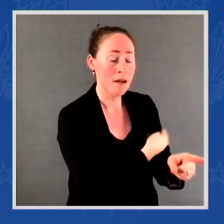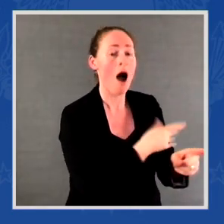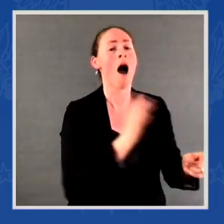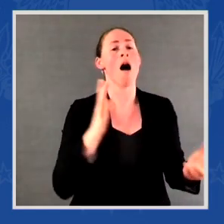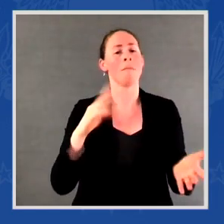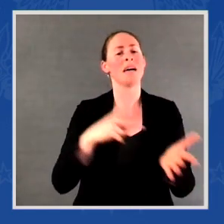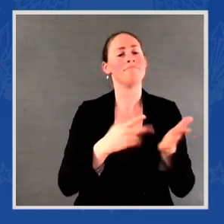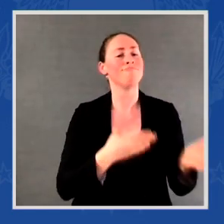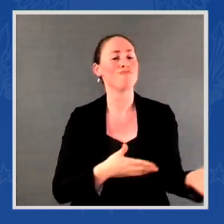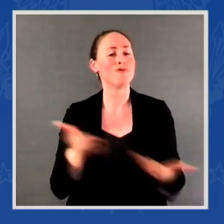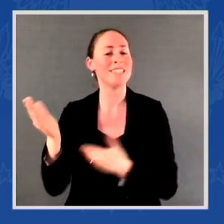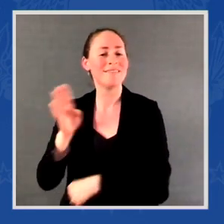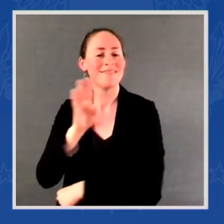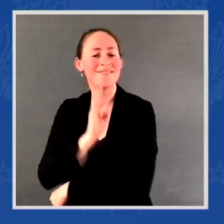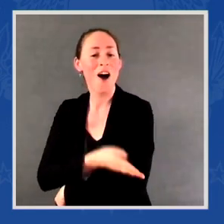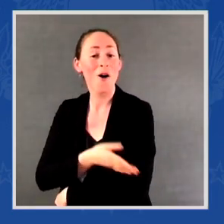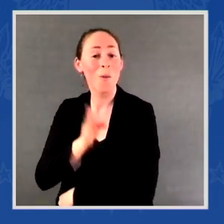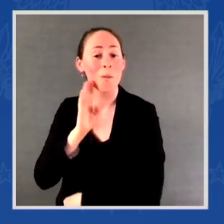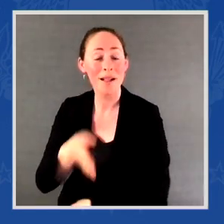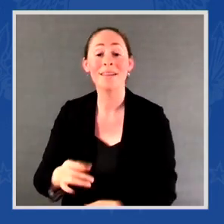And secondly, let the world know